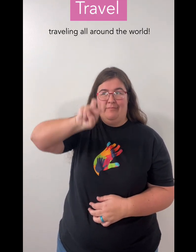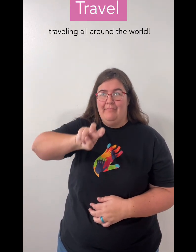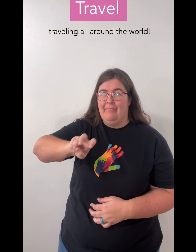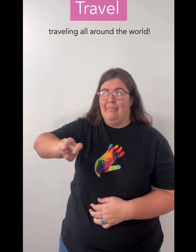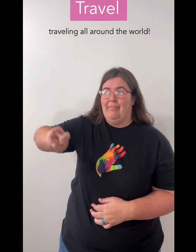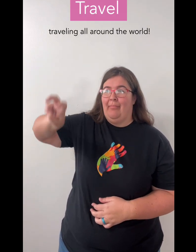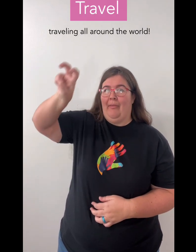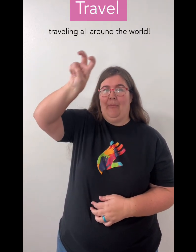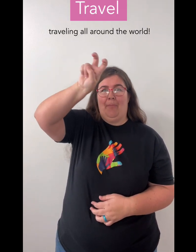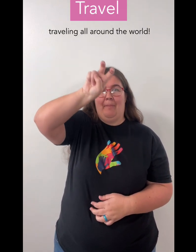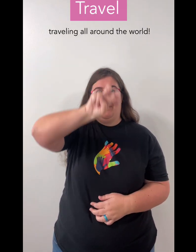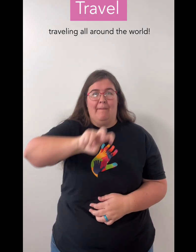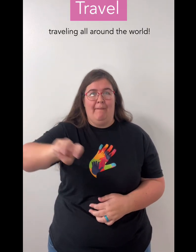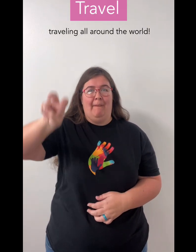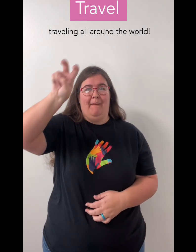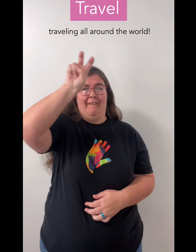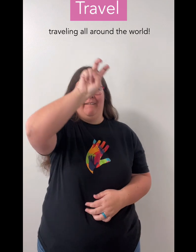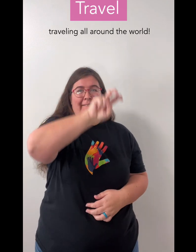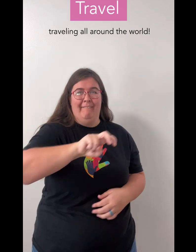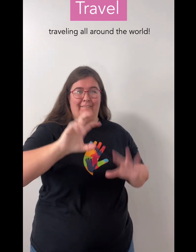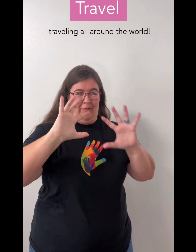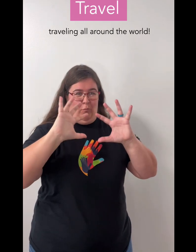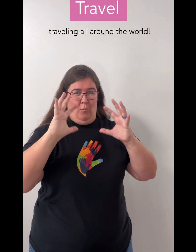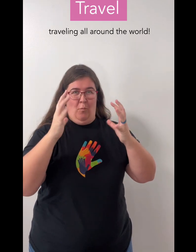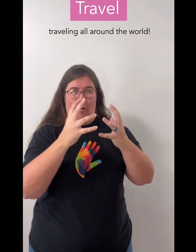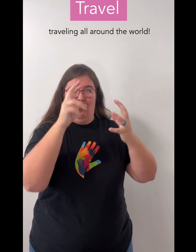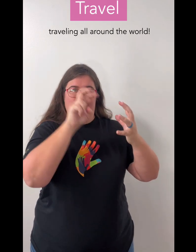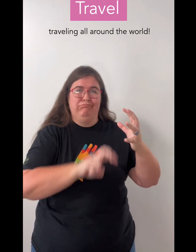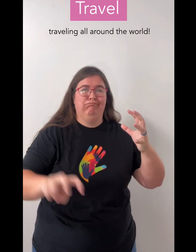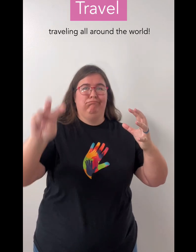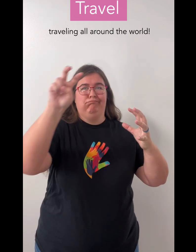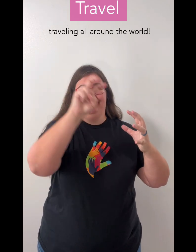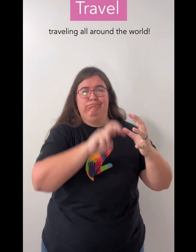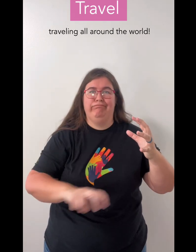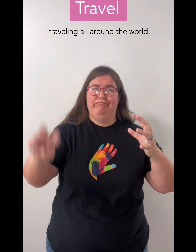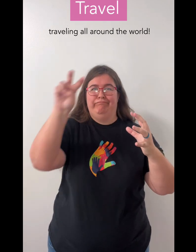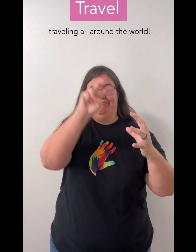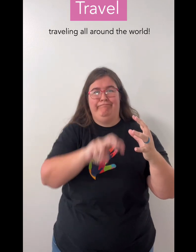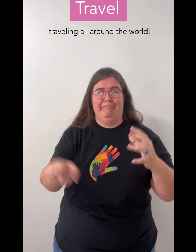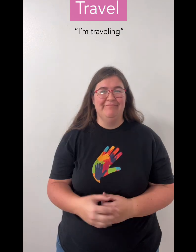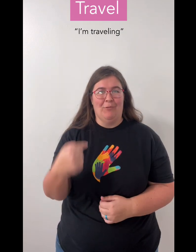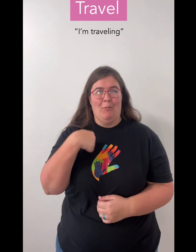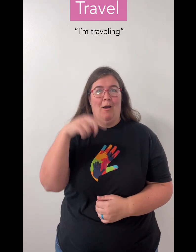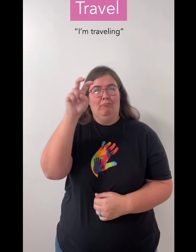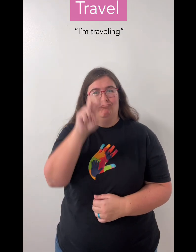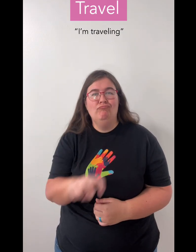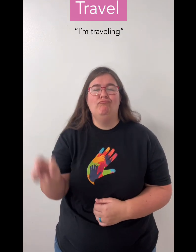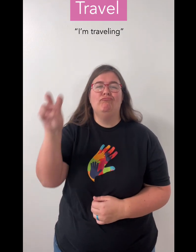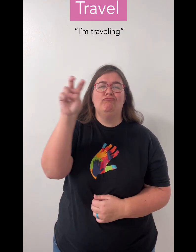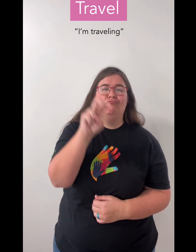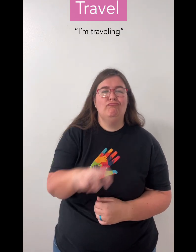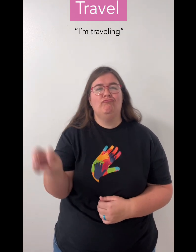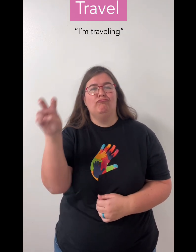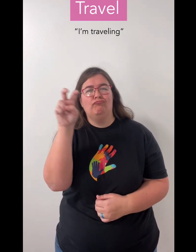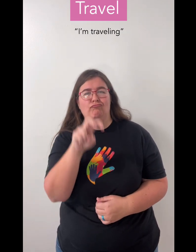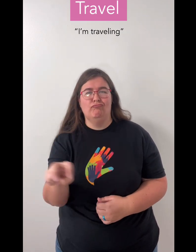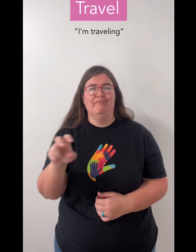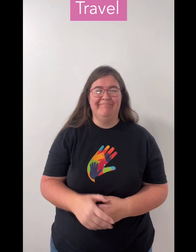traveling all around the world! "I'm traveling"